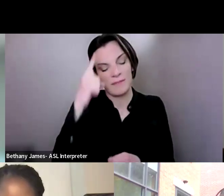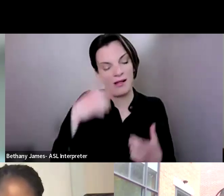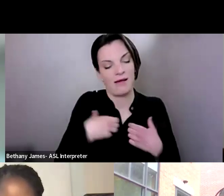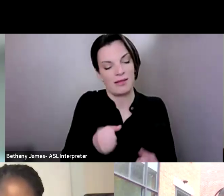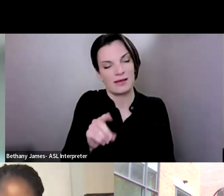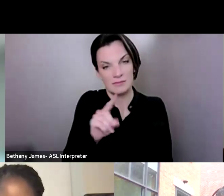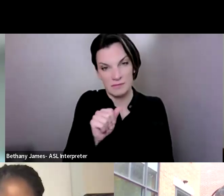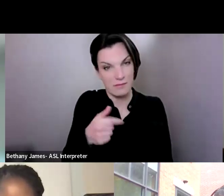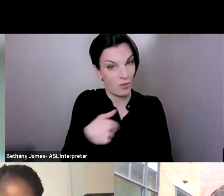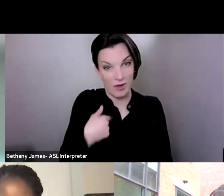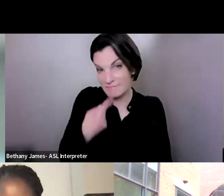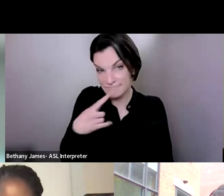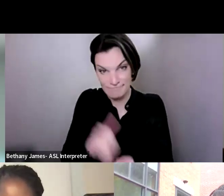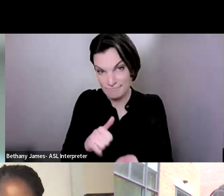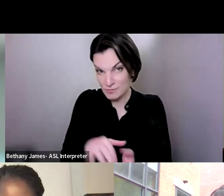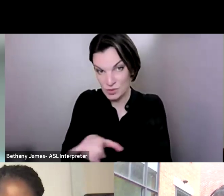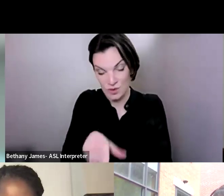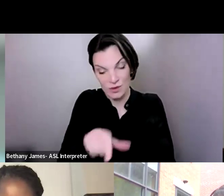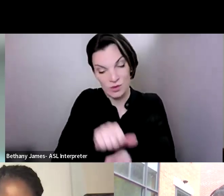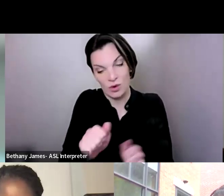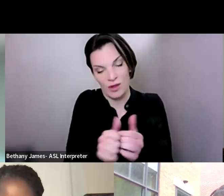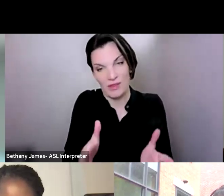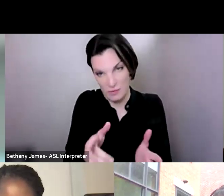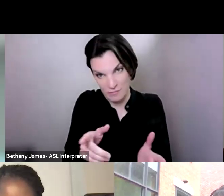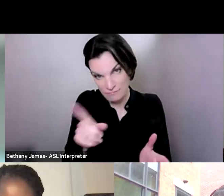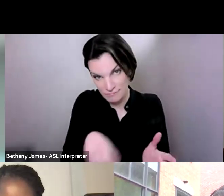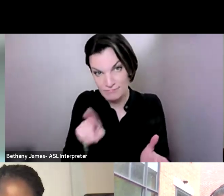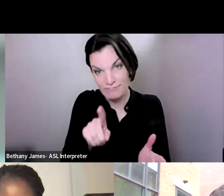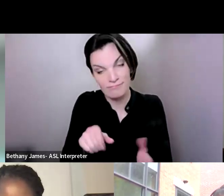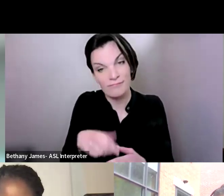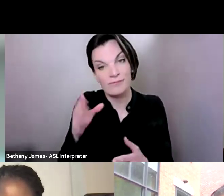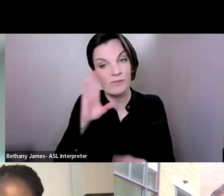cannot do this work without all of us, and just a shout out to Aisha: she didn't know she did this,